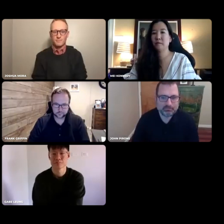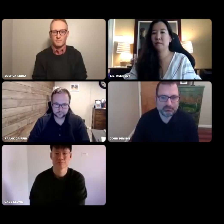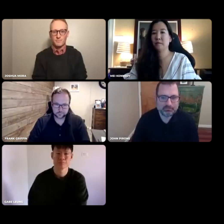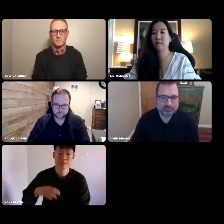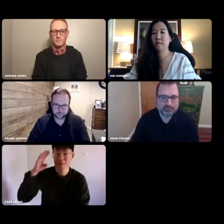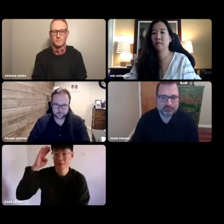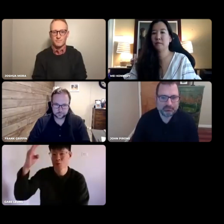of Vermont